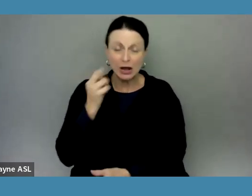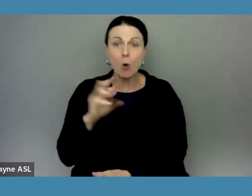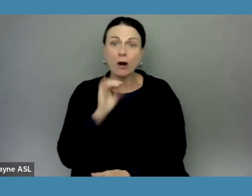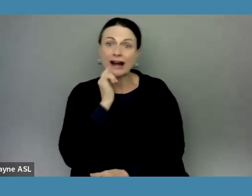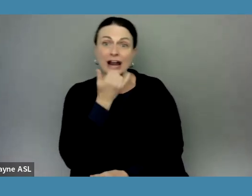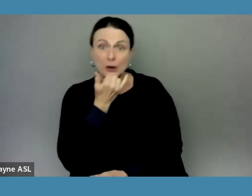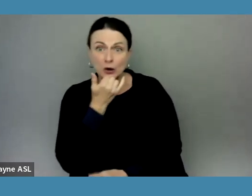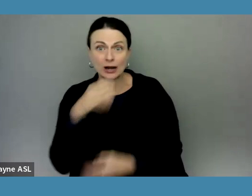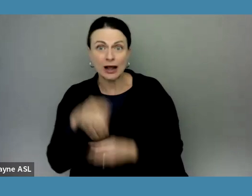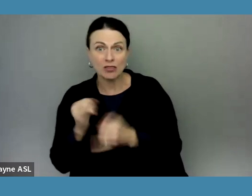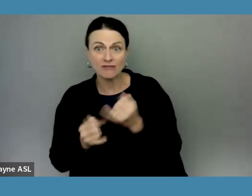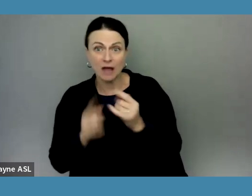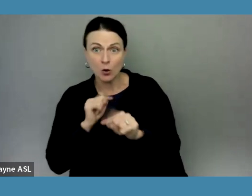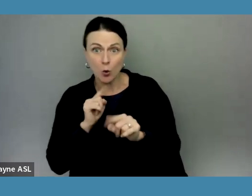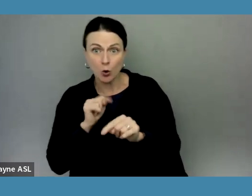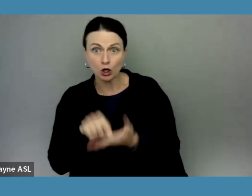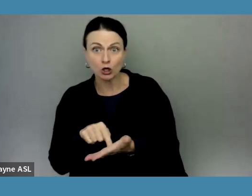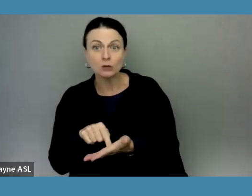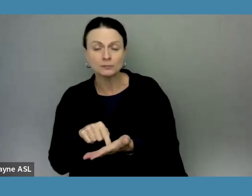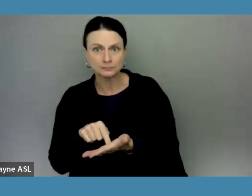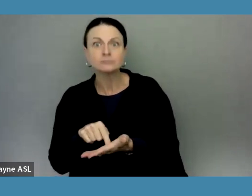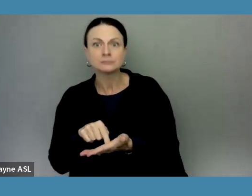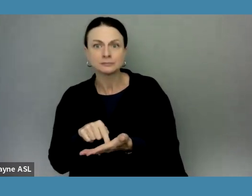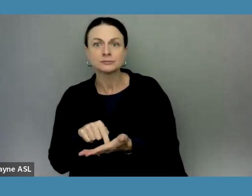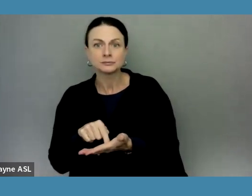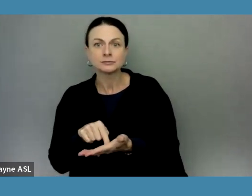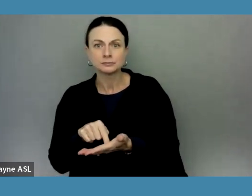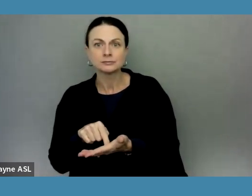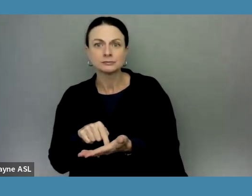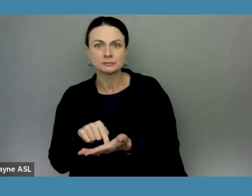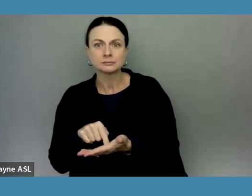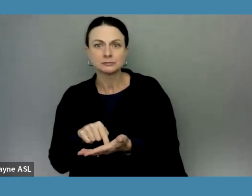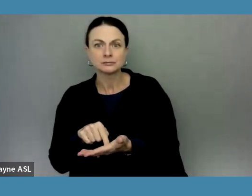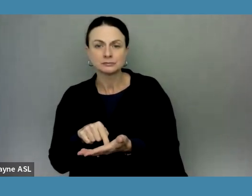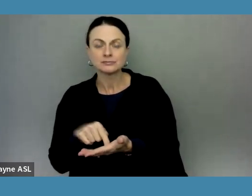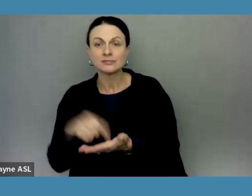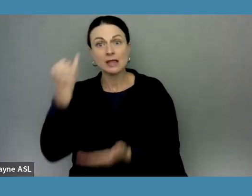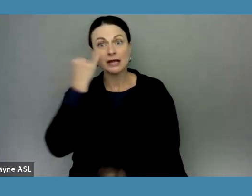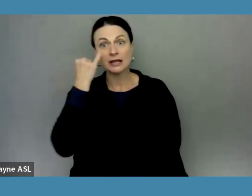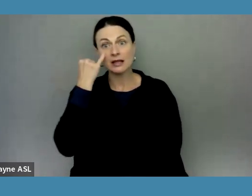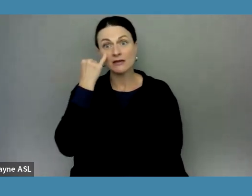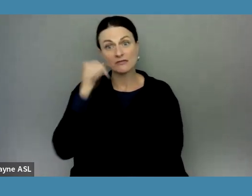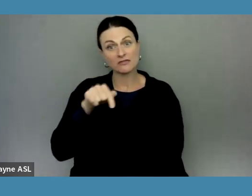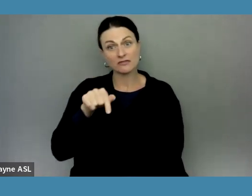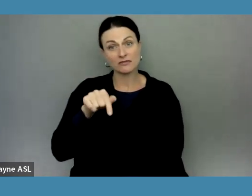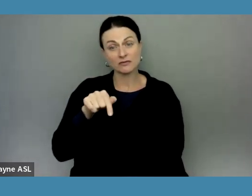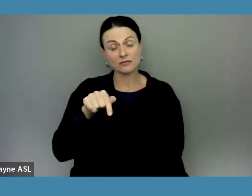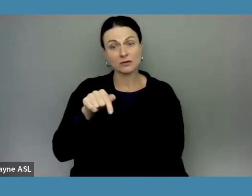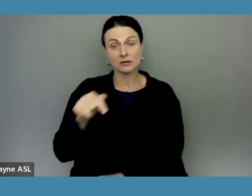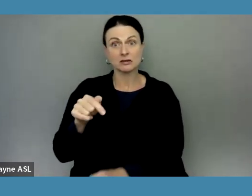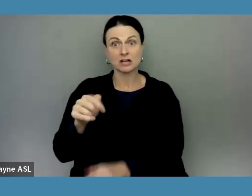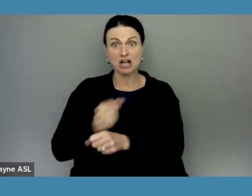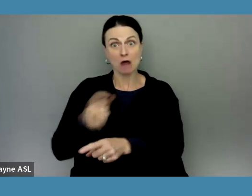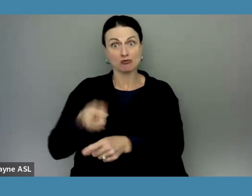that the hearing officer wrote that if he or she had gotten it right in the final order,